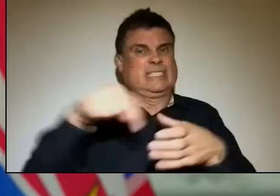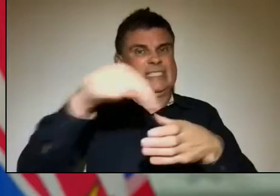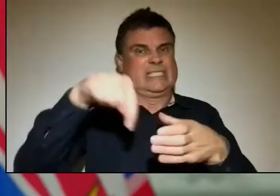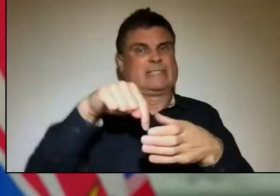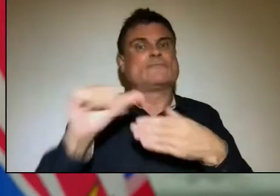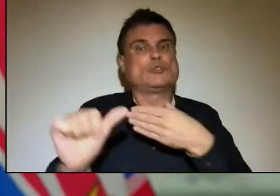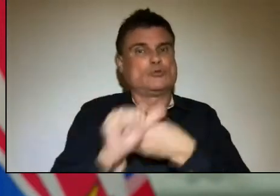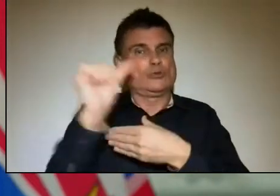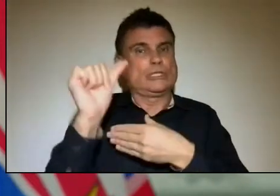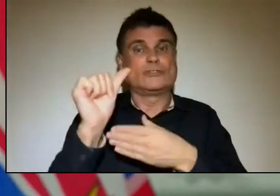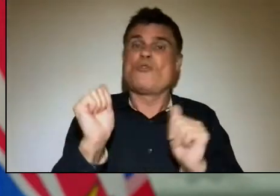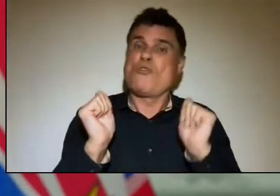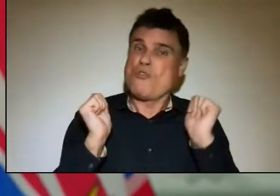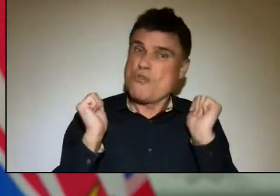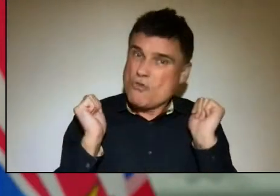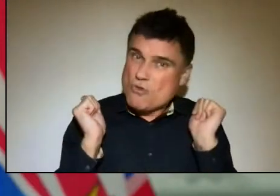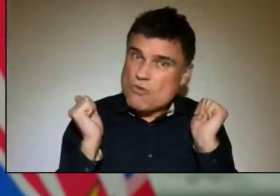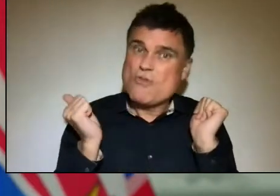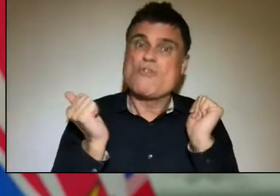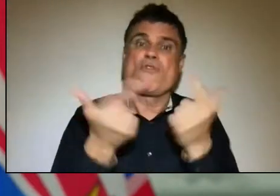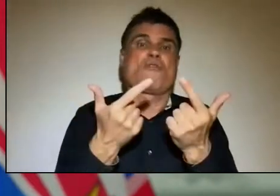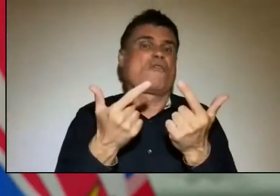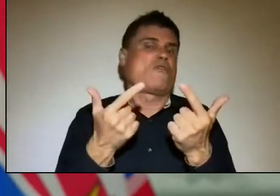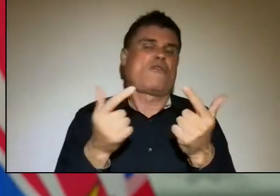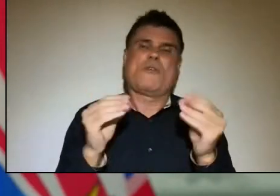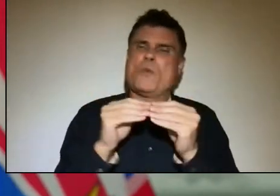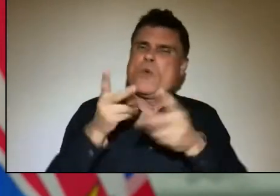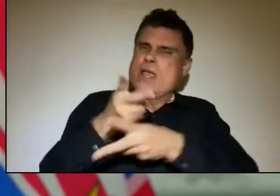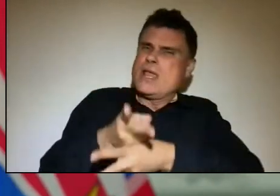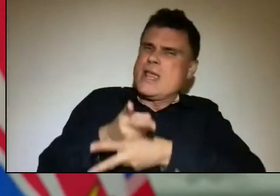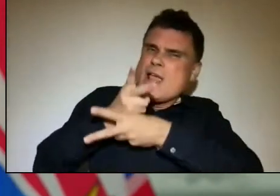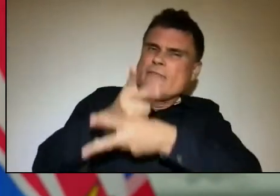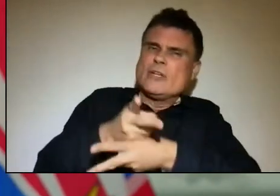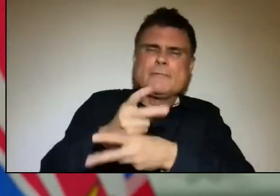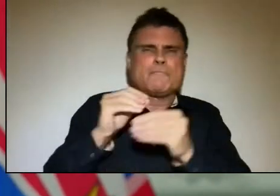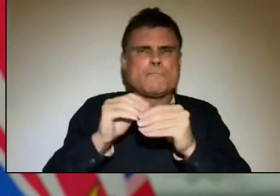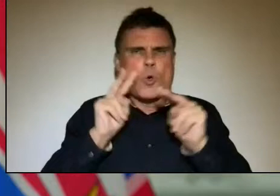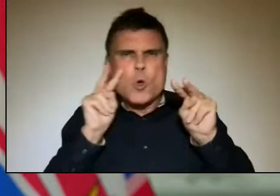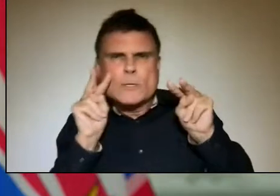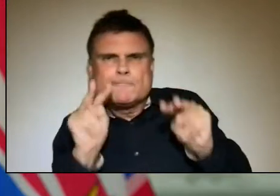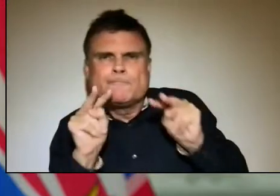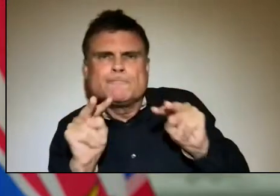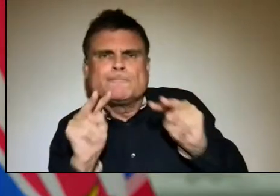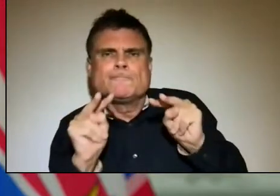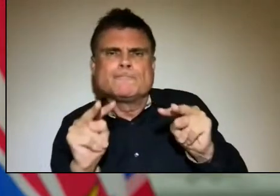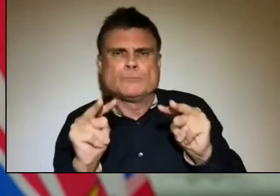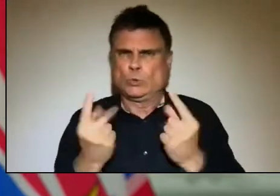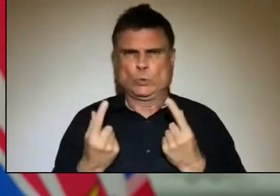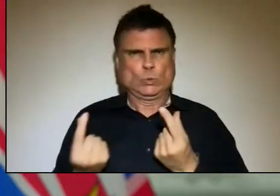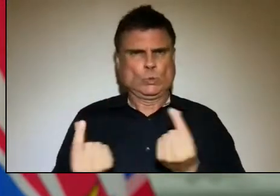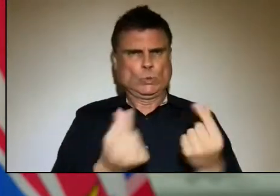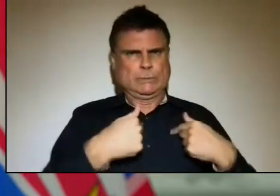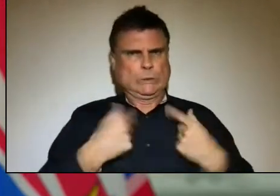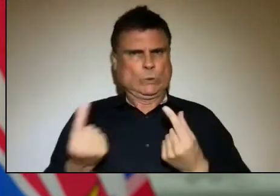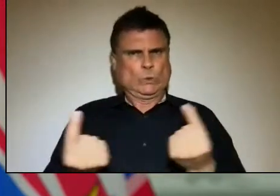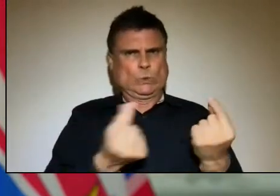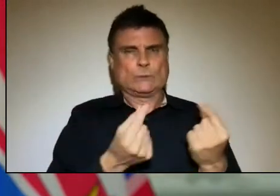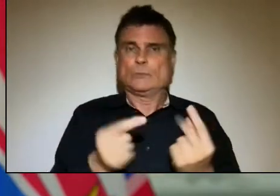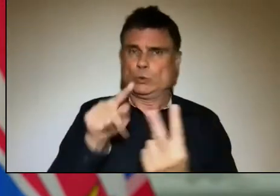As a result, we all need to be paying more attention. We talked about this before